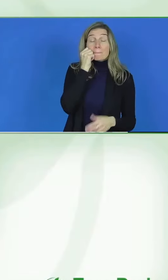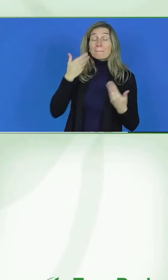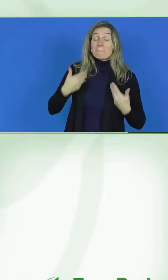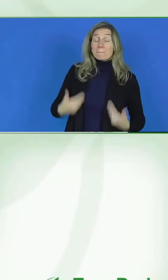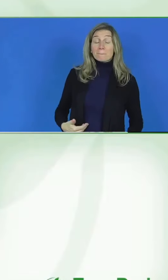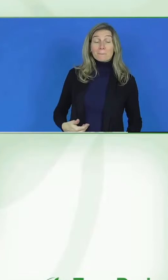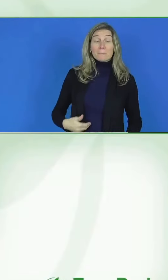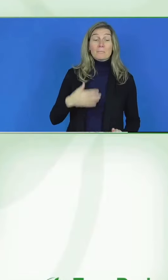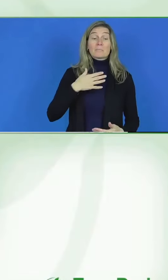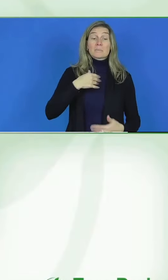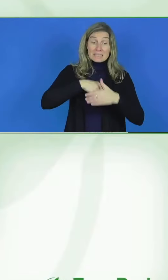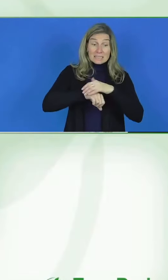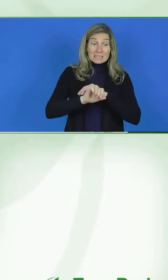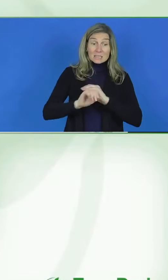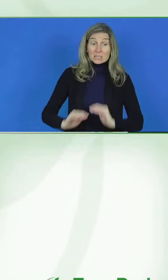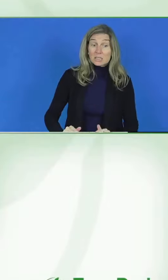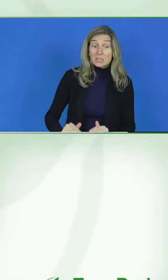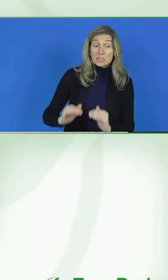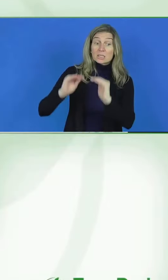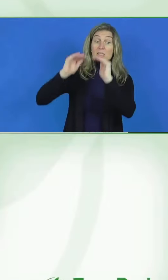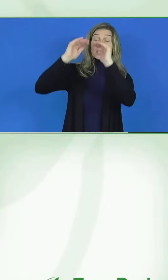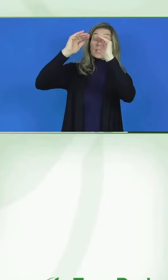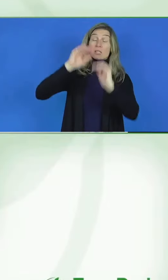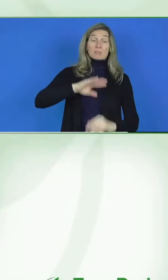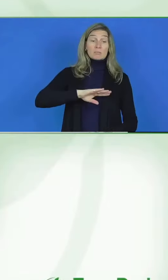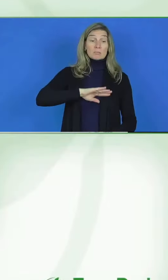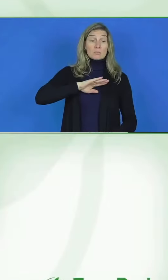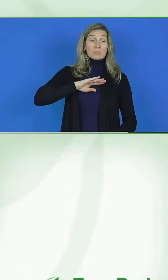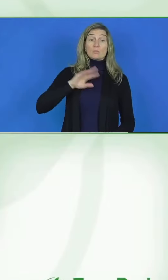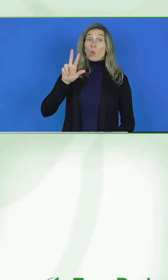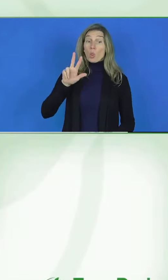clearly part of what is involved with family caregiving.